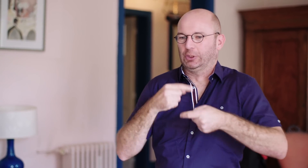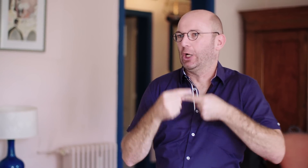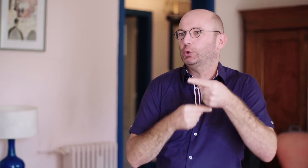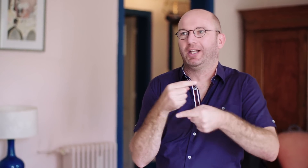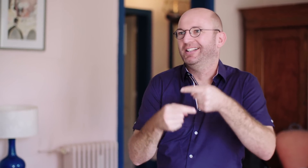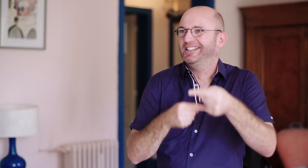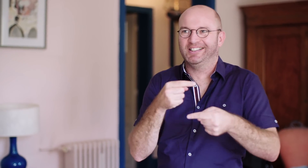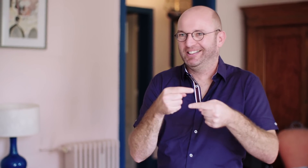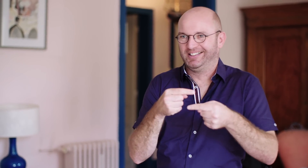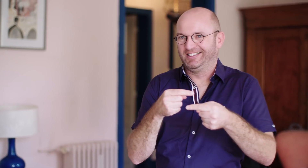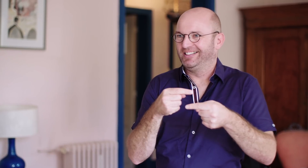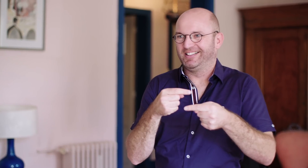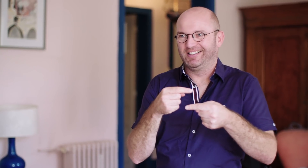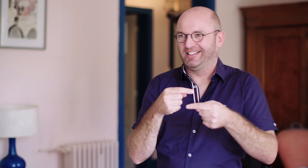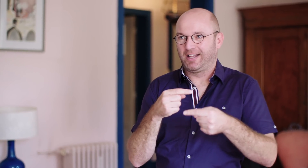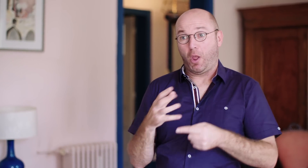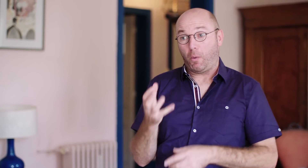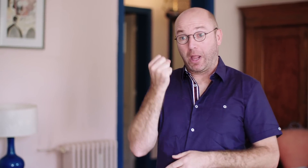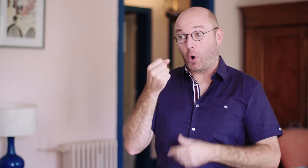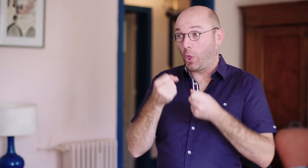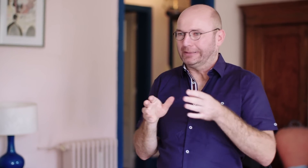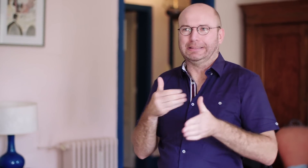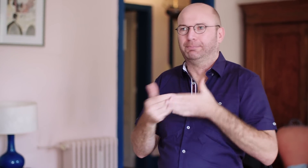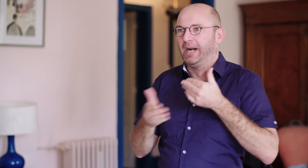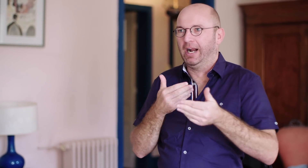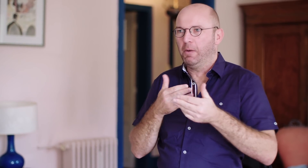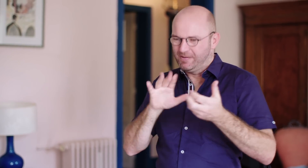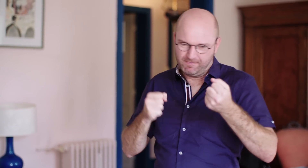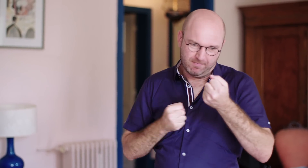What's important, though, is that the Congress continues.